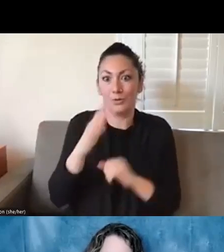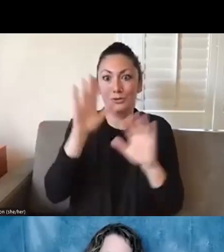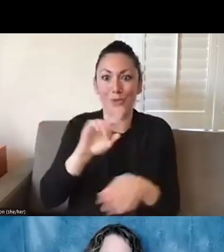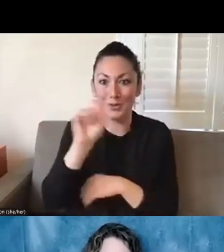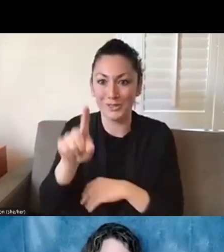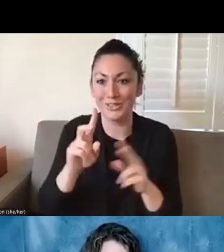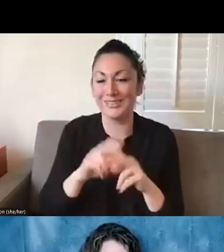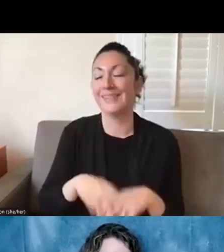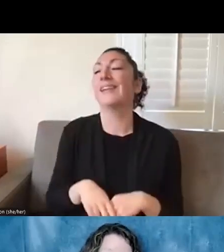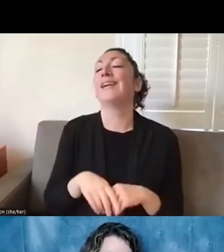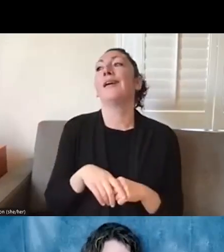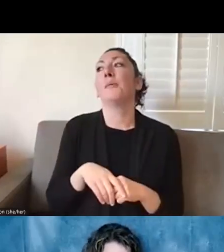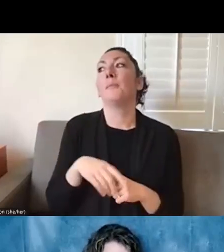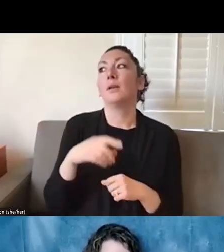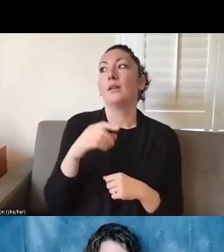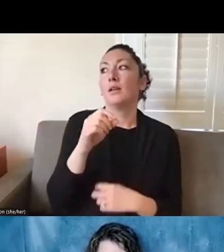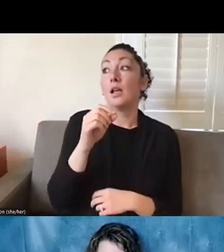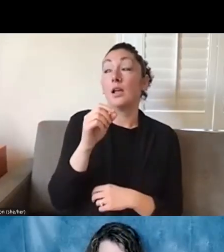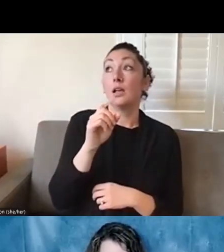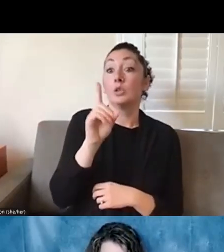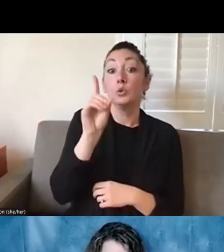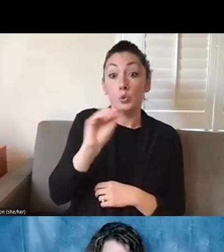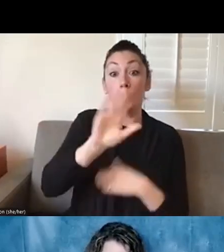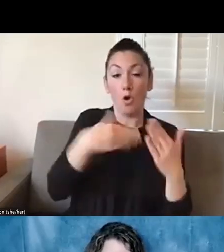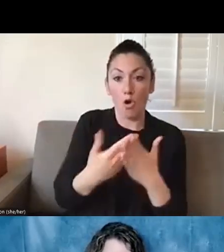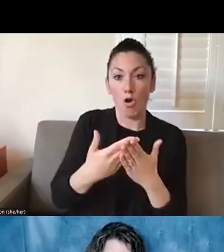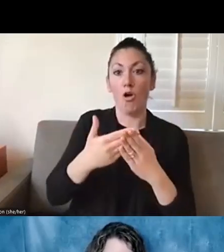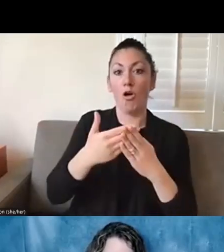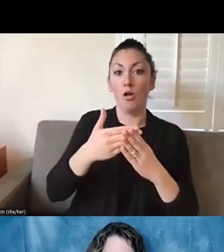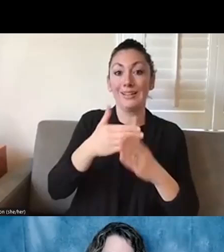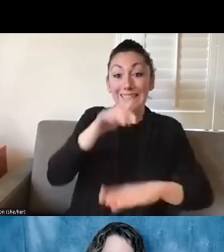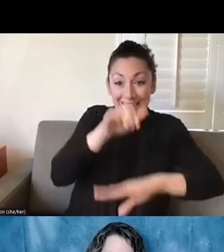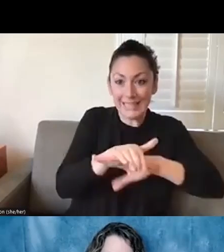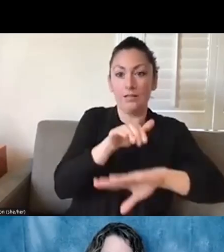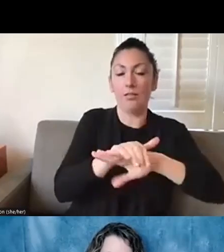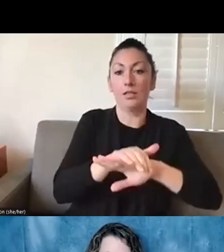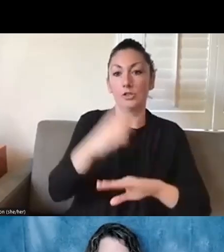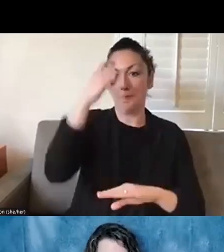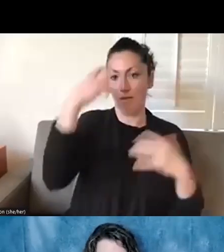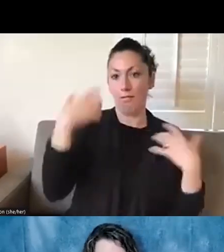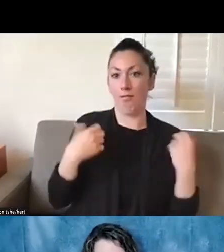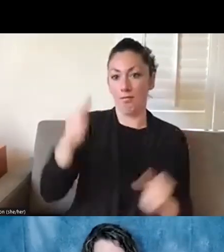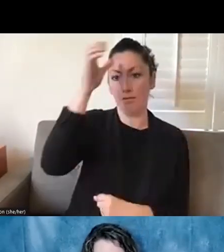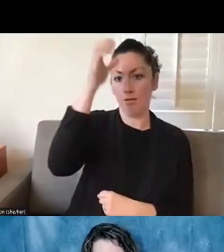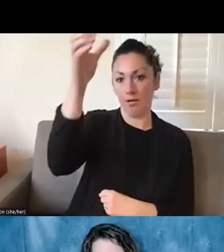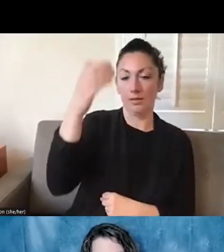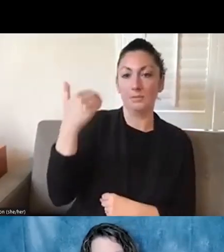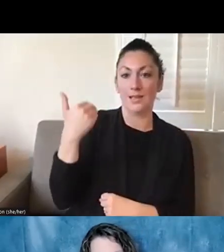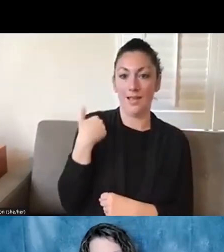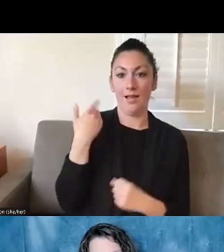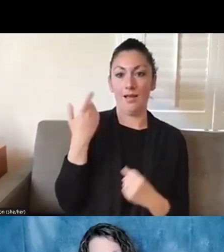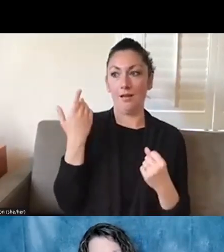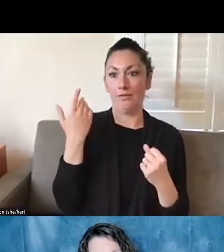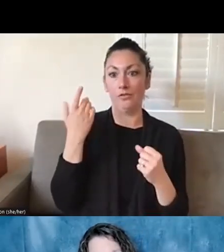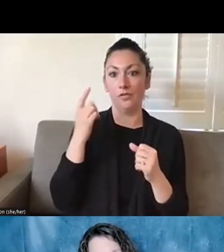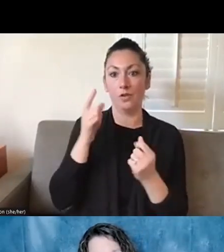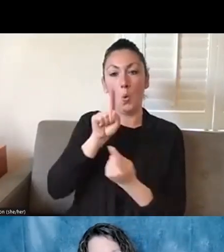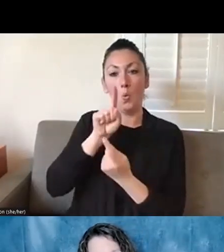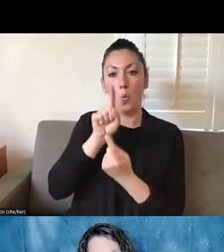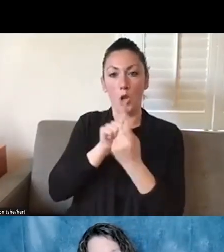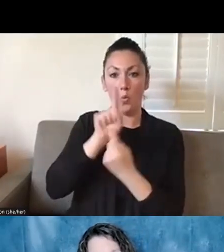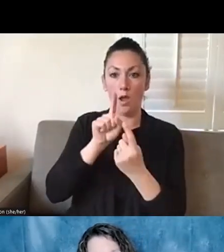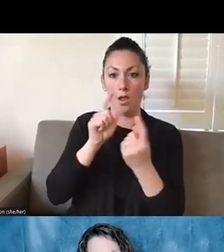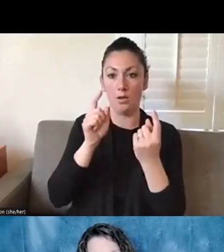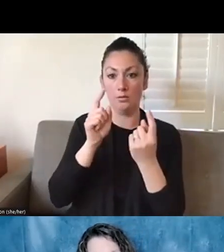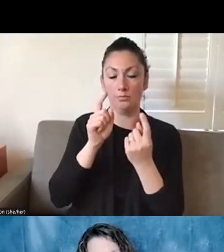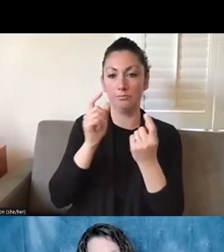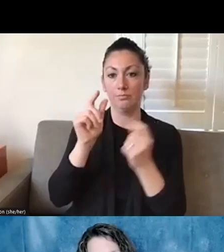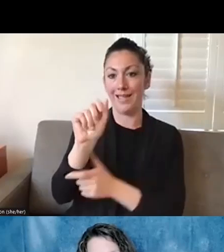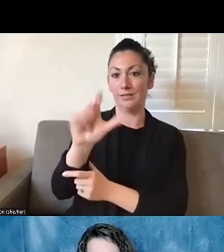with that question, which is a great question. The question is, do all English psychiatric concepts